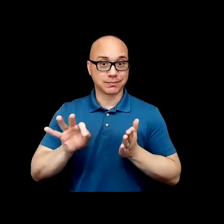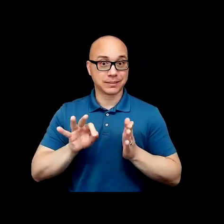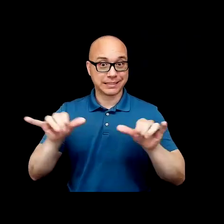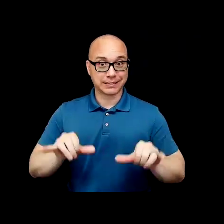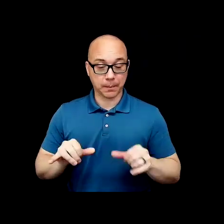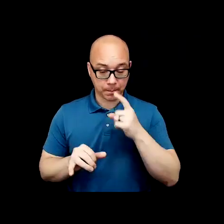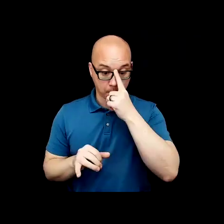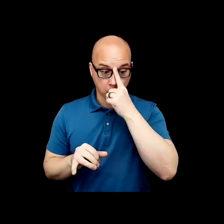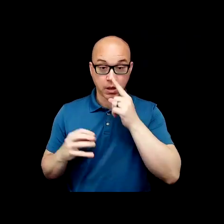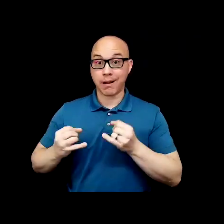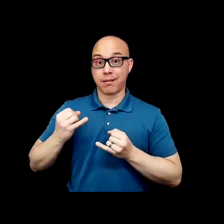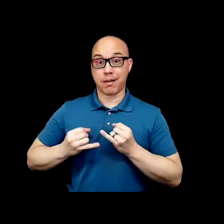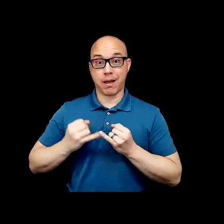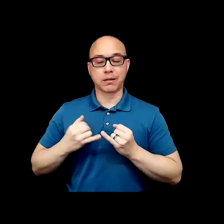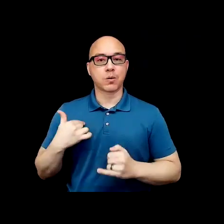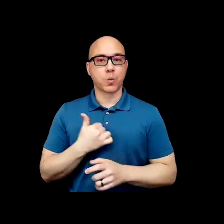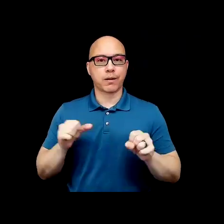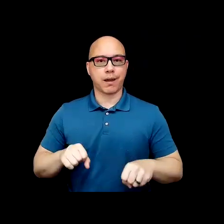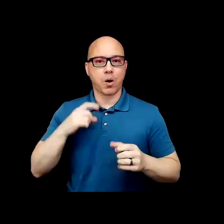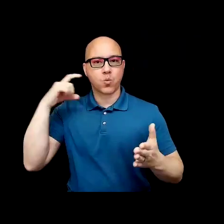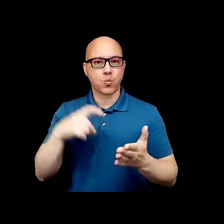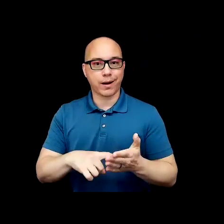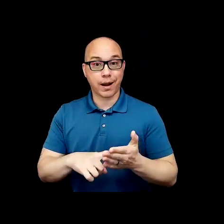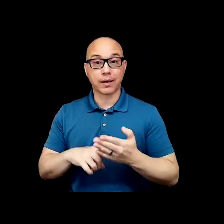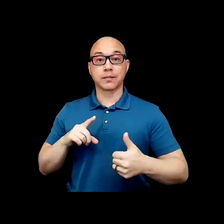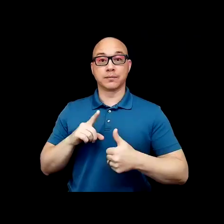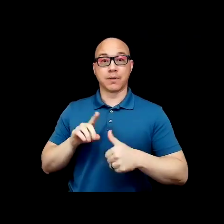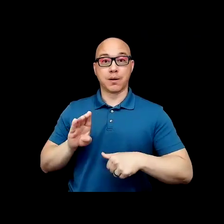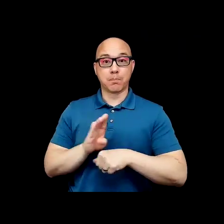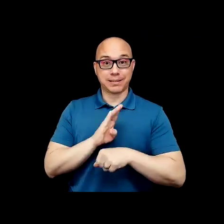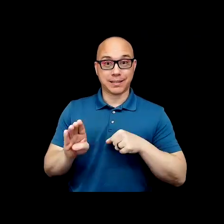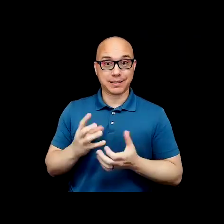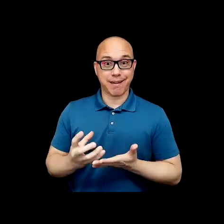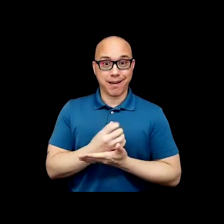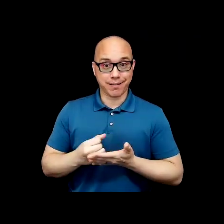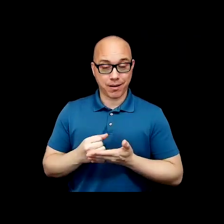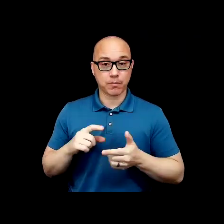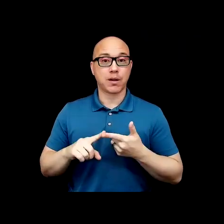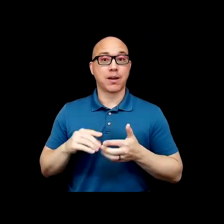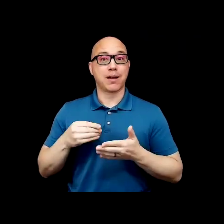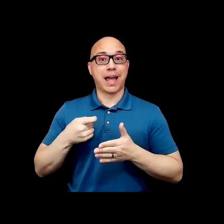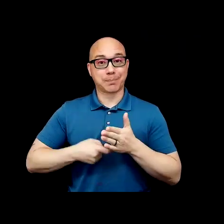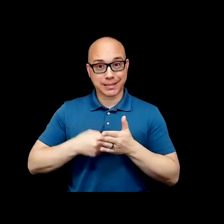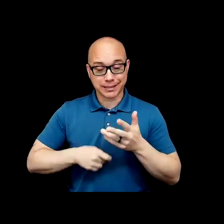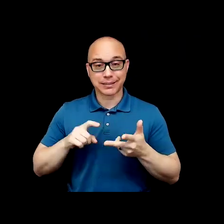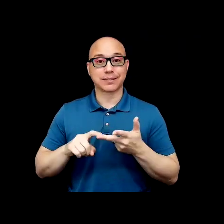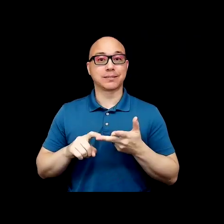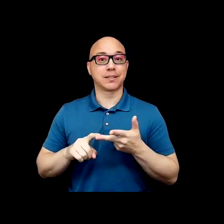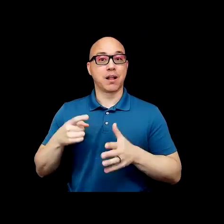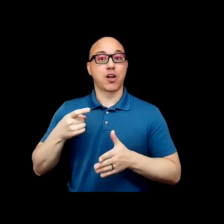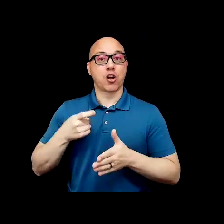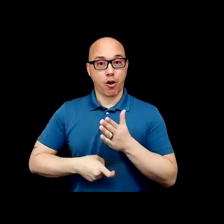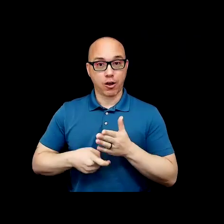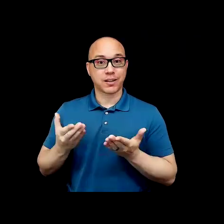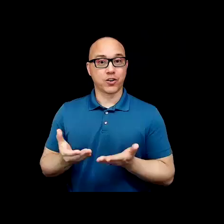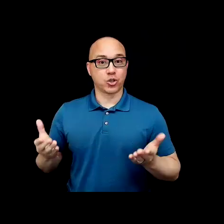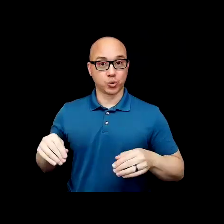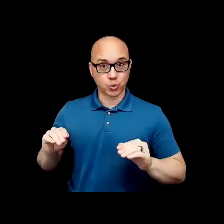to recognize business income, expenses, cost of goods sold, and Net Profits.